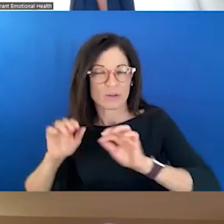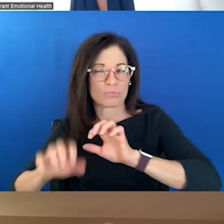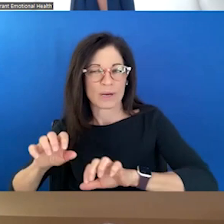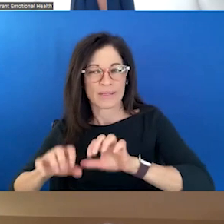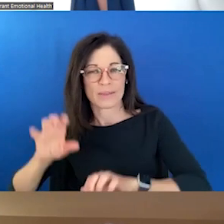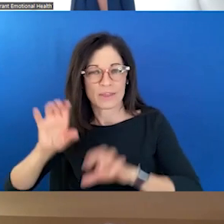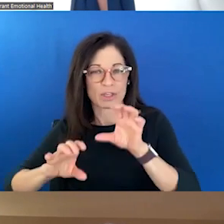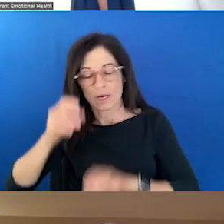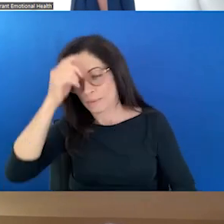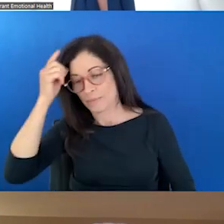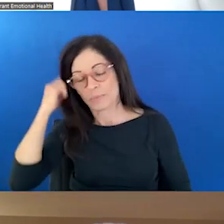ARE YOU FEELING CONFIDENT?